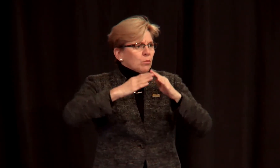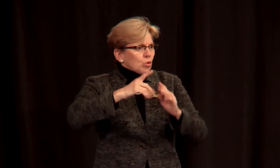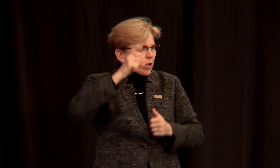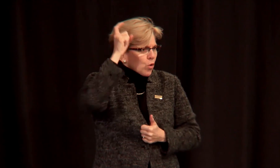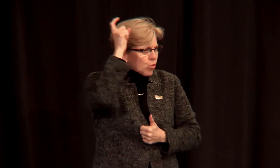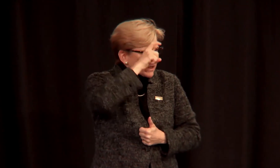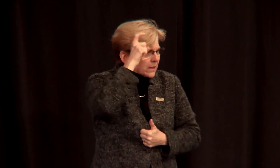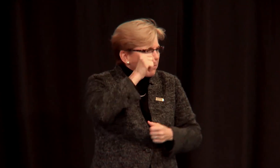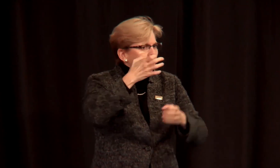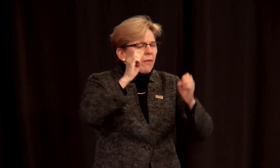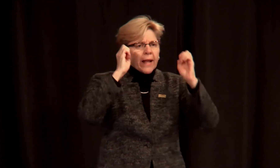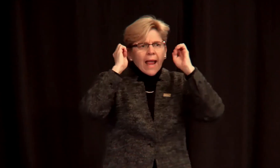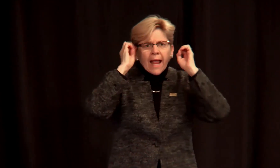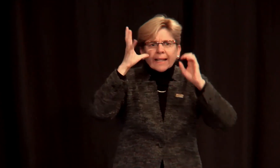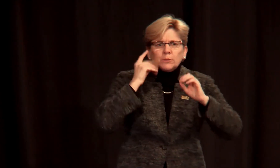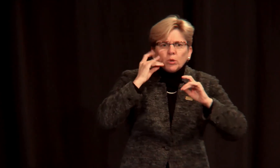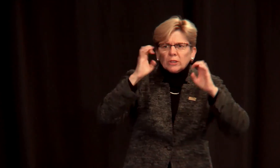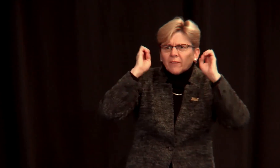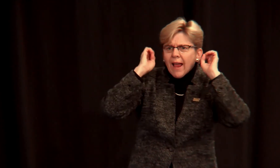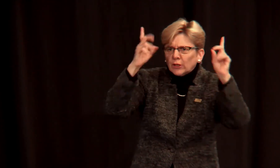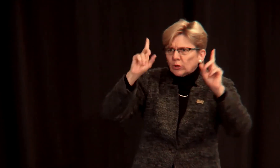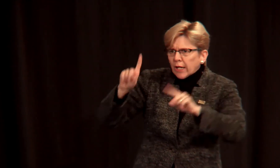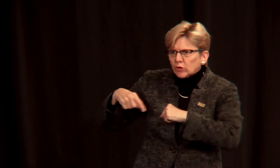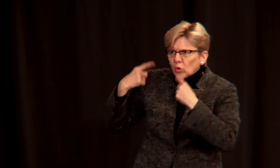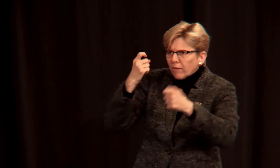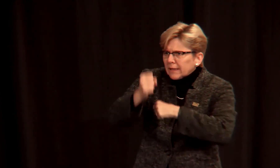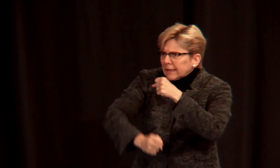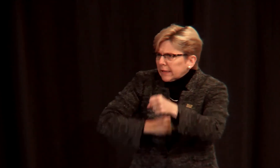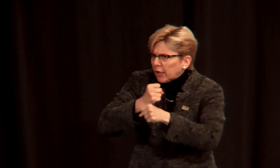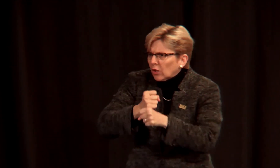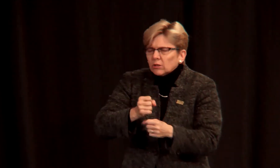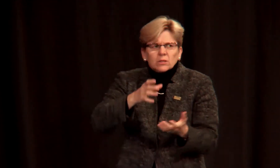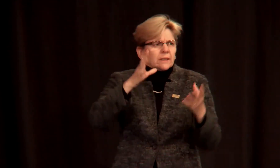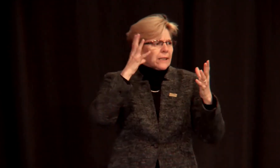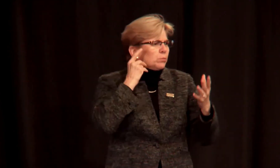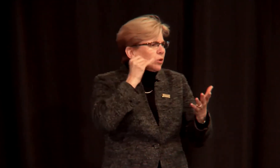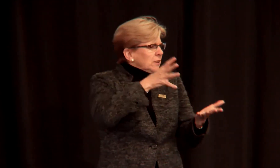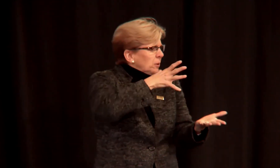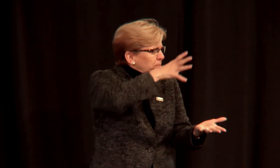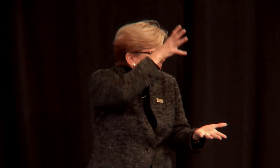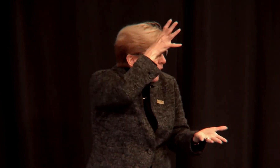The community's wisdom, the experience of educators over all these years,